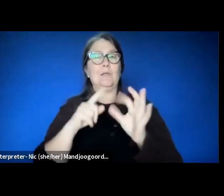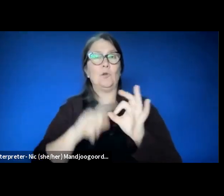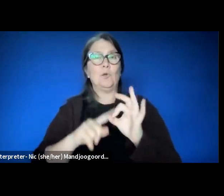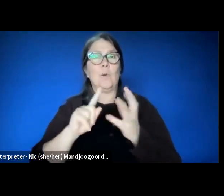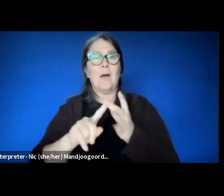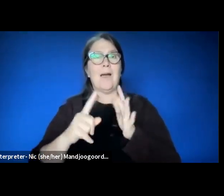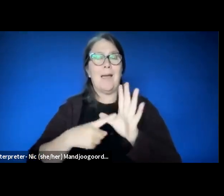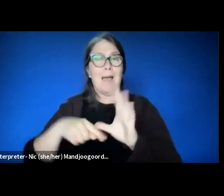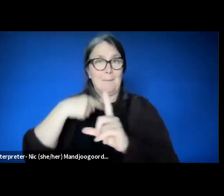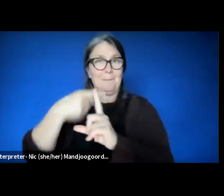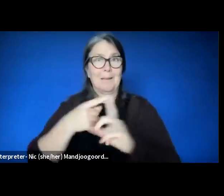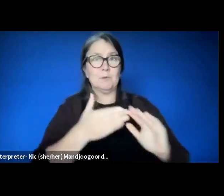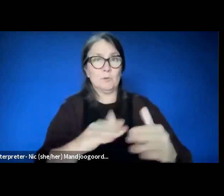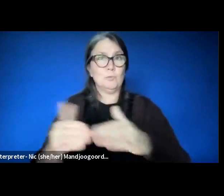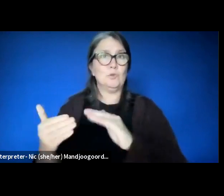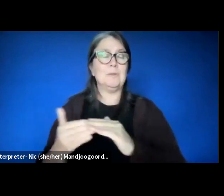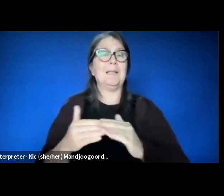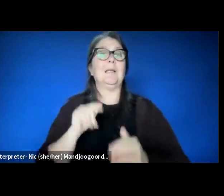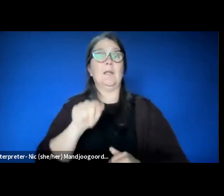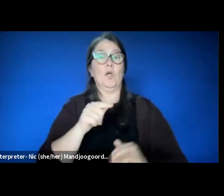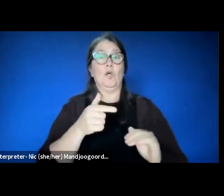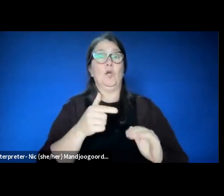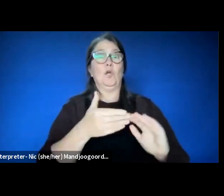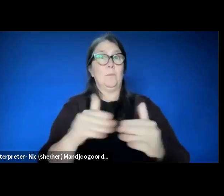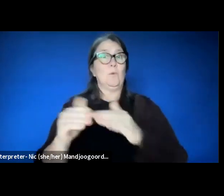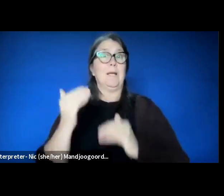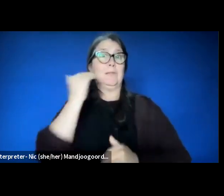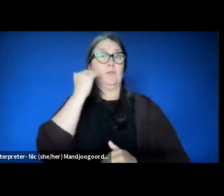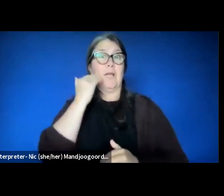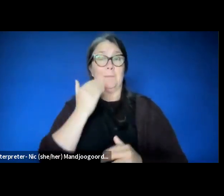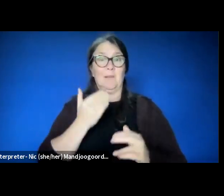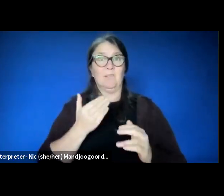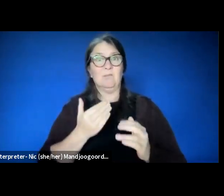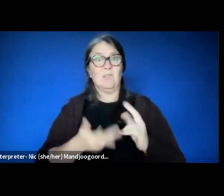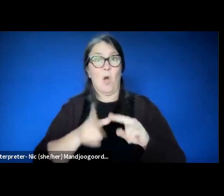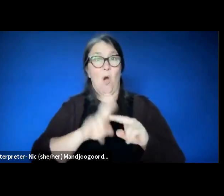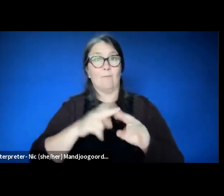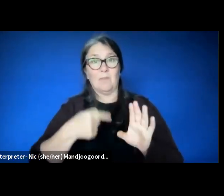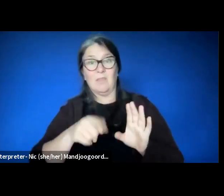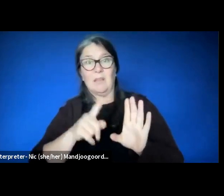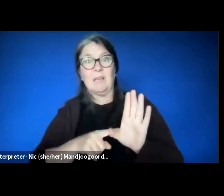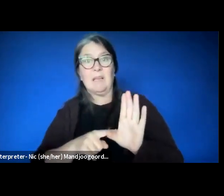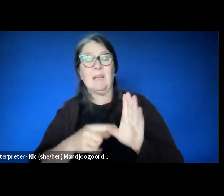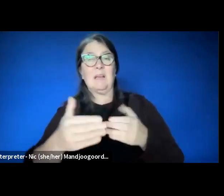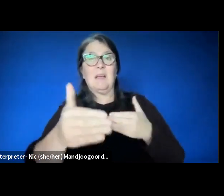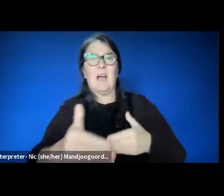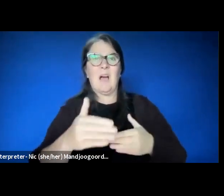LGBT Q. Q plus community. The community champion of the year community champion is a year brings people together. create creates safe Korea